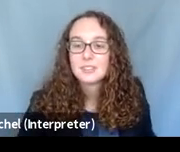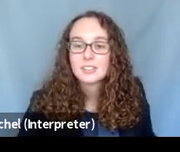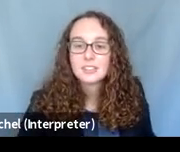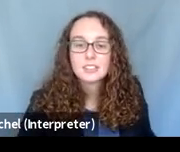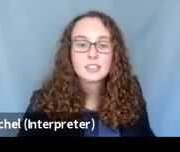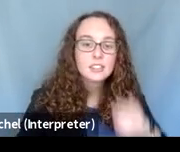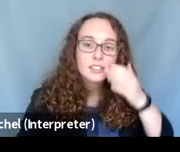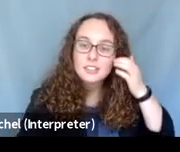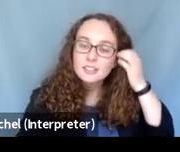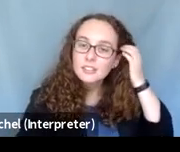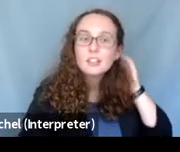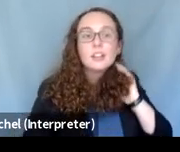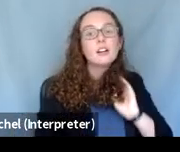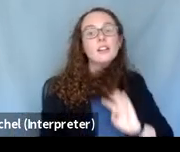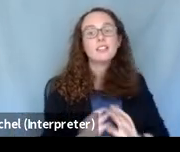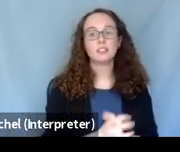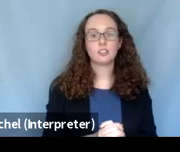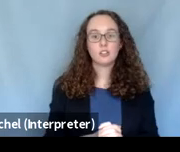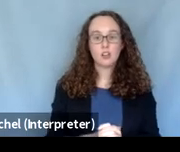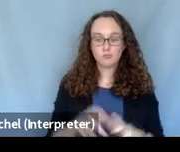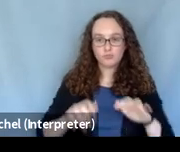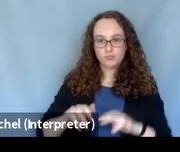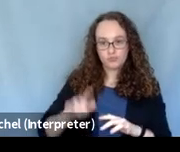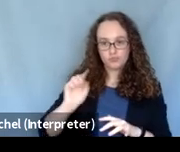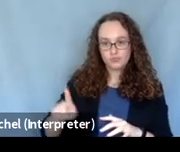who would I email for a Zoom call?" You would email me